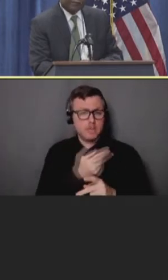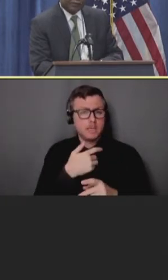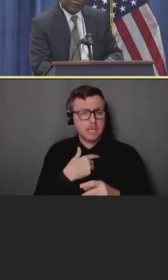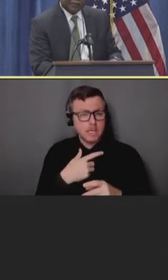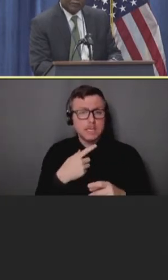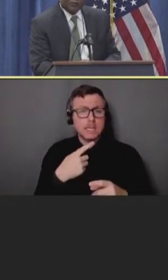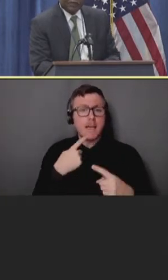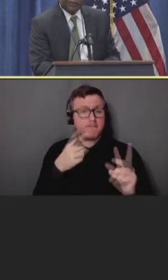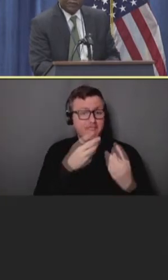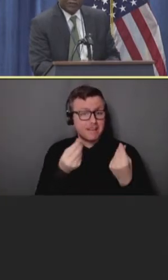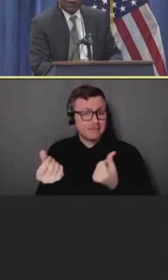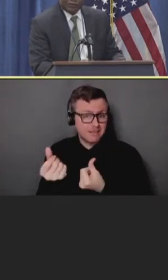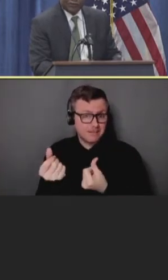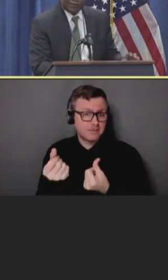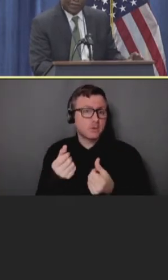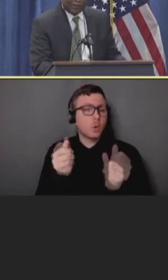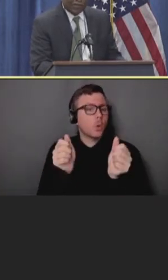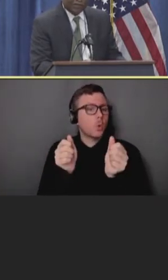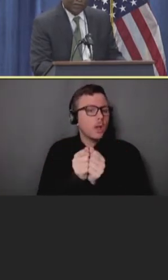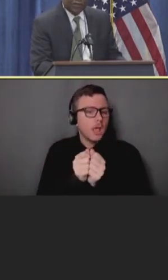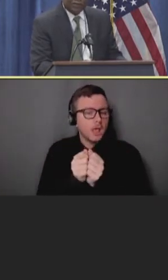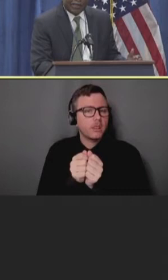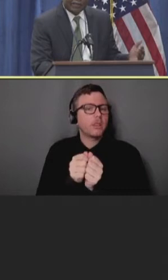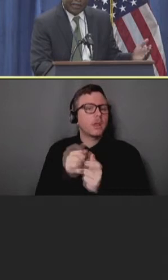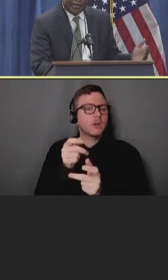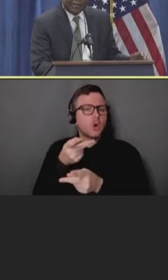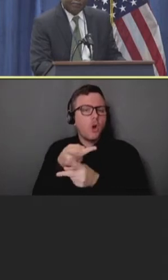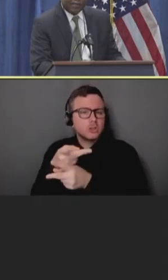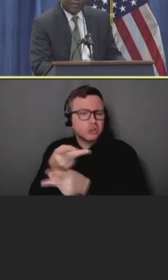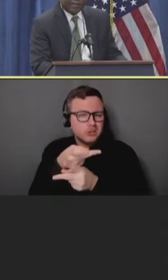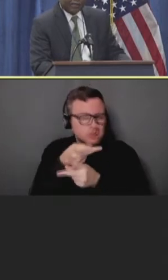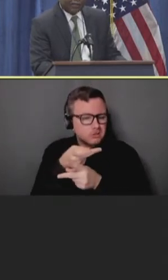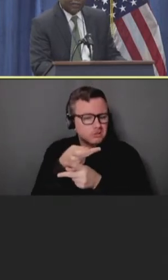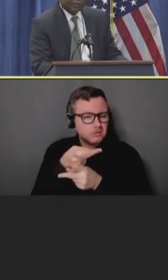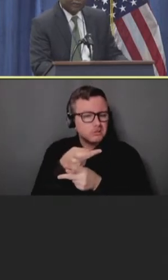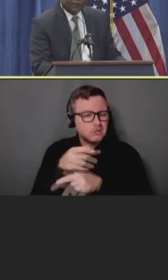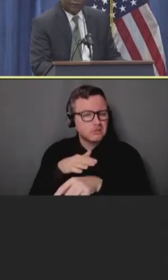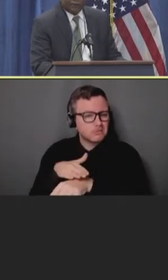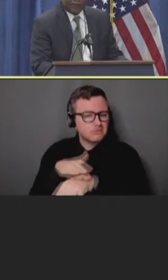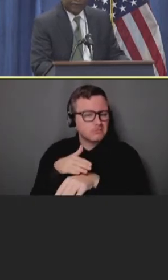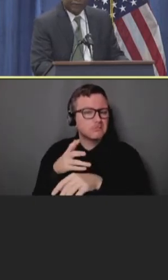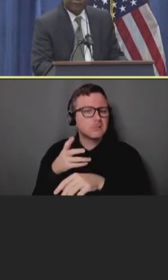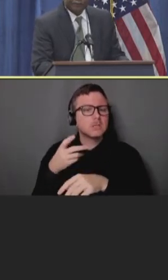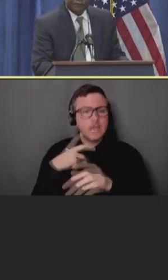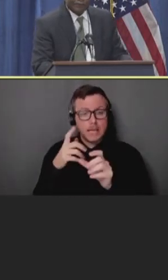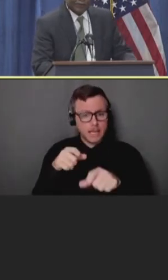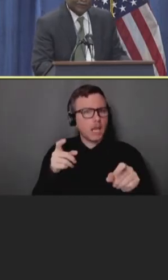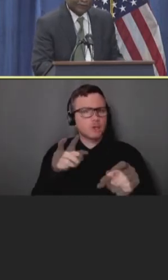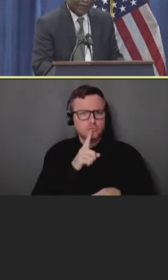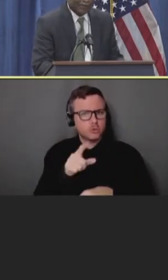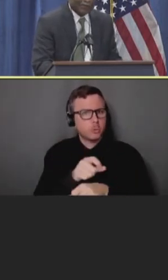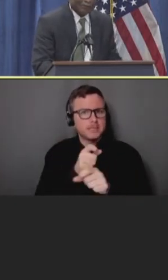particularly with the cautions that I mentioned, that can be very effective. Thank you.